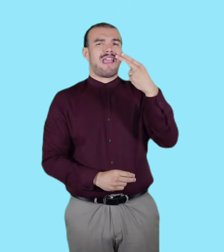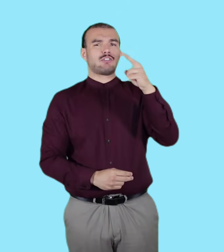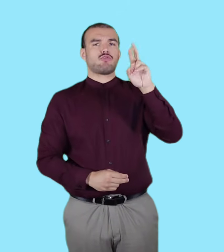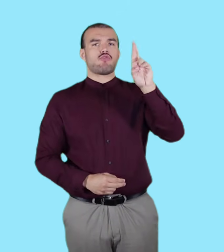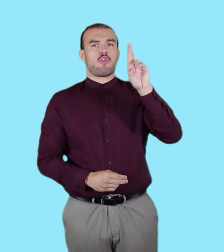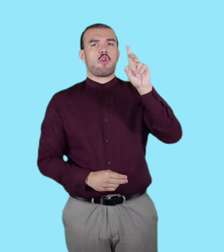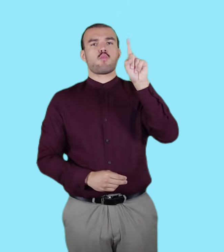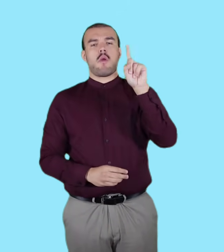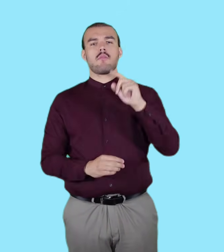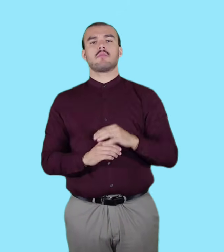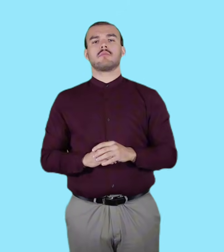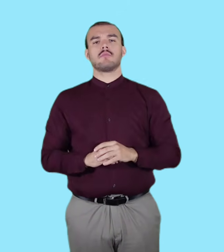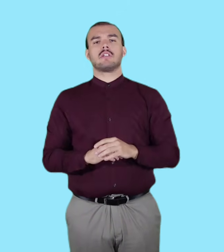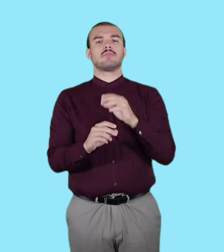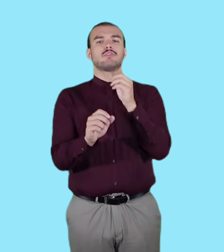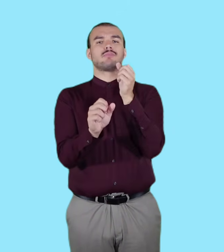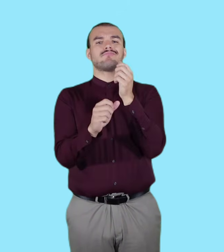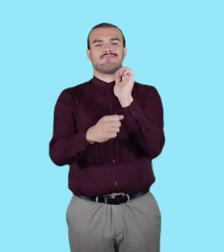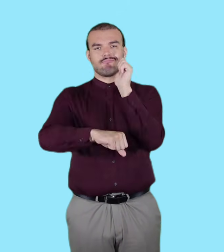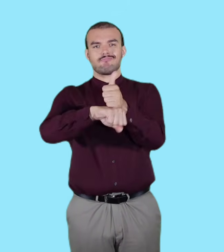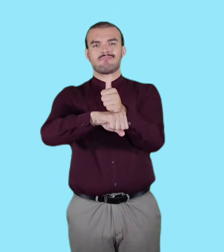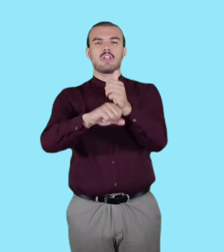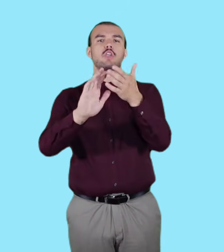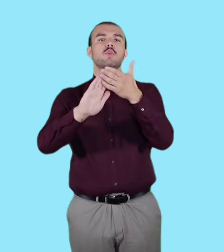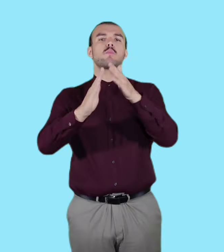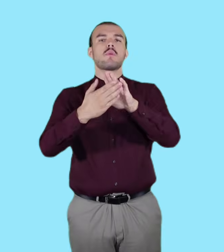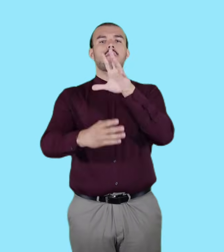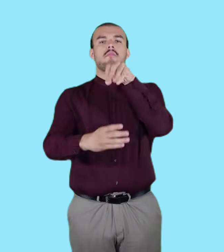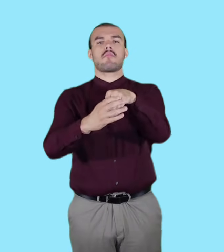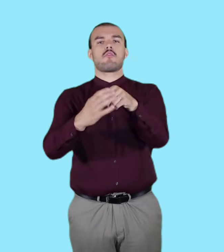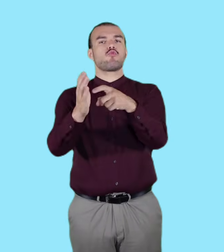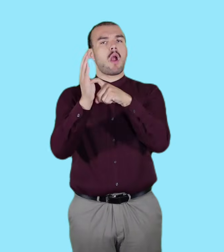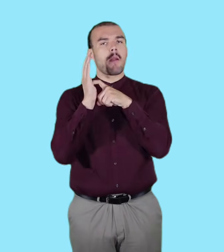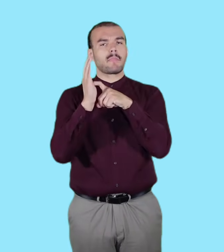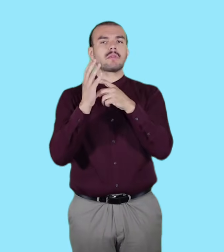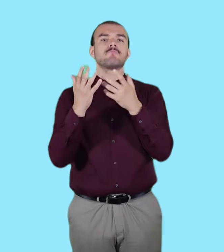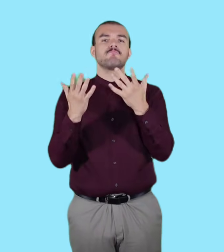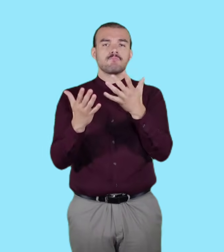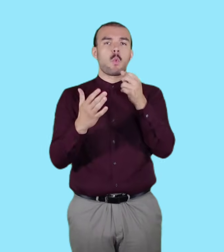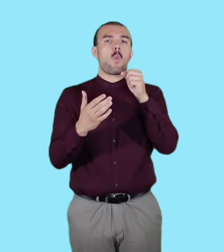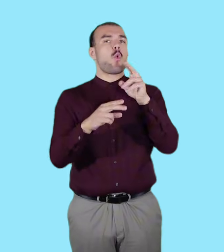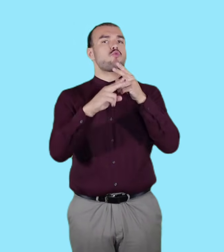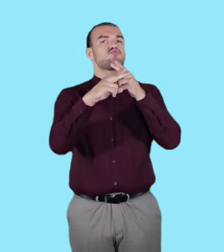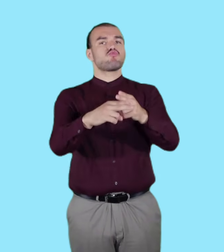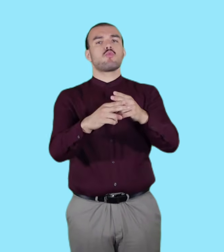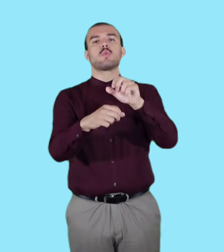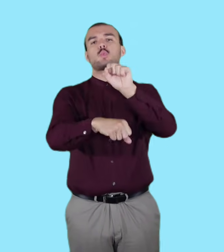which created community engagement requirements or work requirements